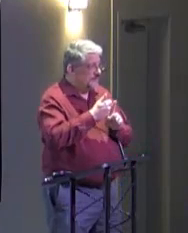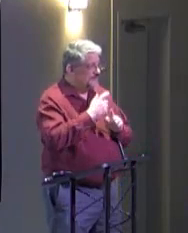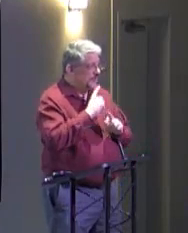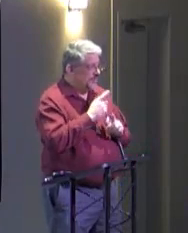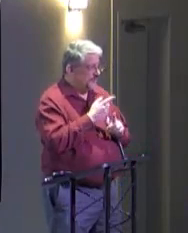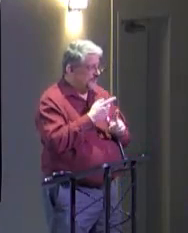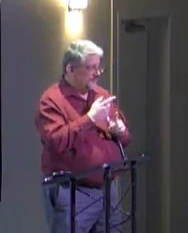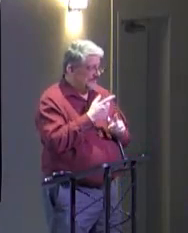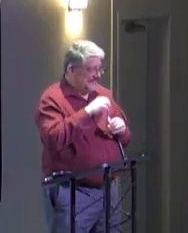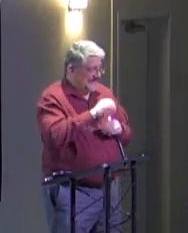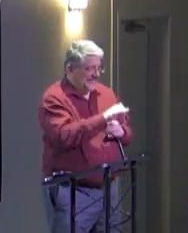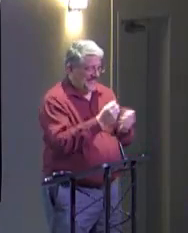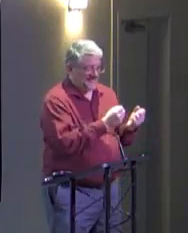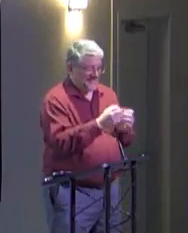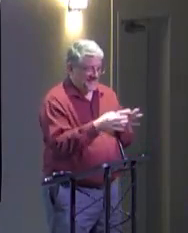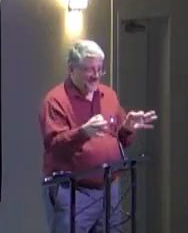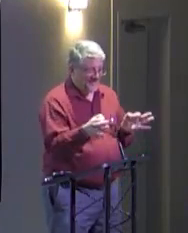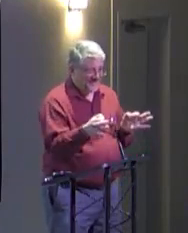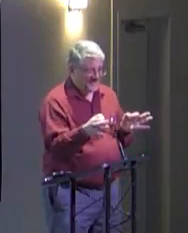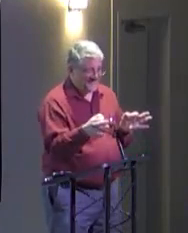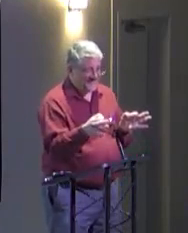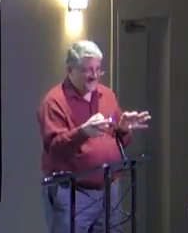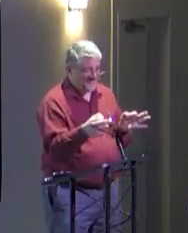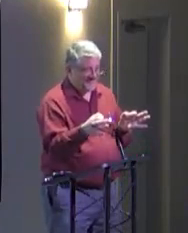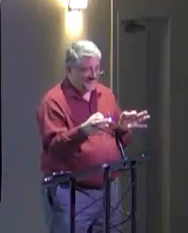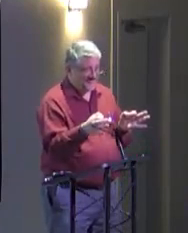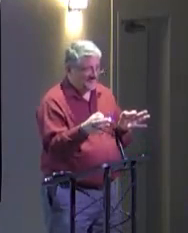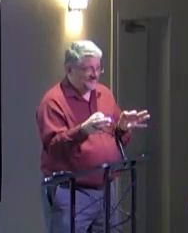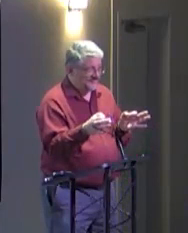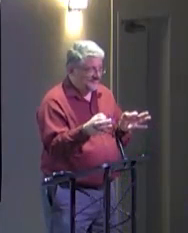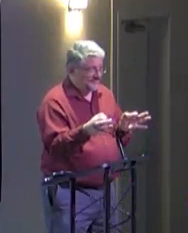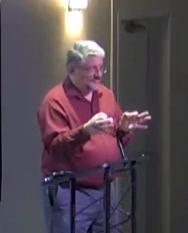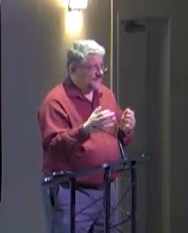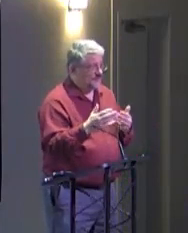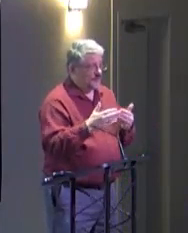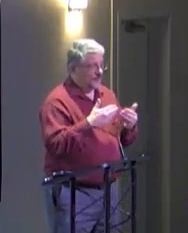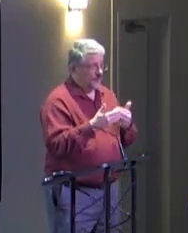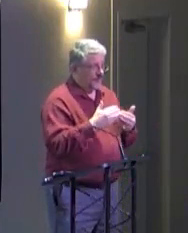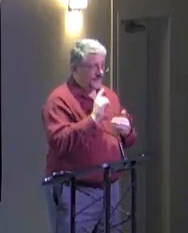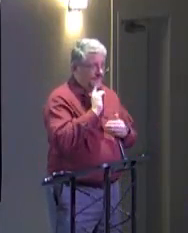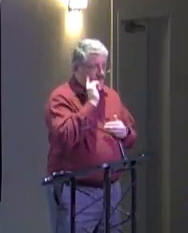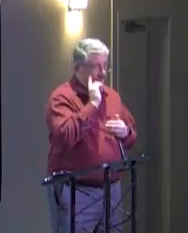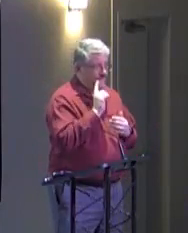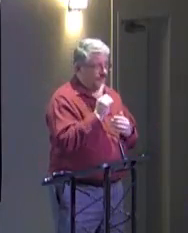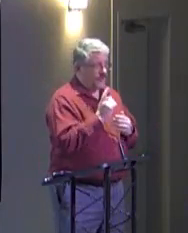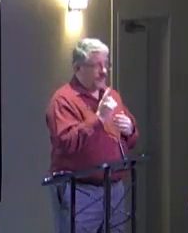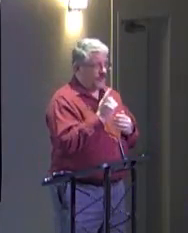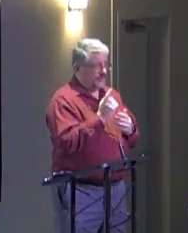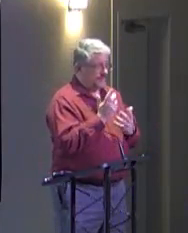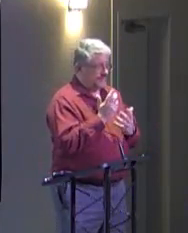The signs themselves. Our words in the sign language. It is originally. Developed.